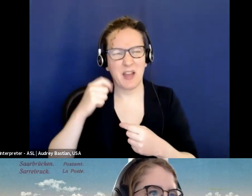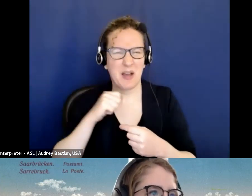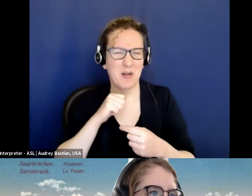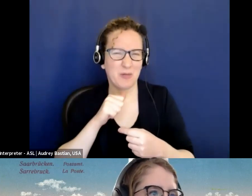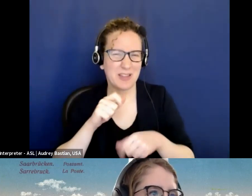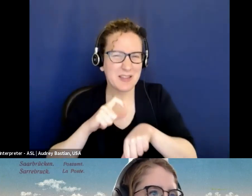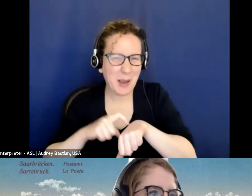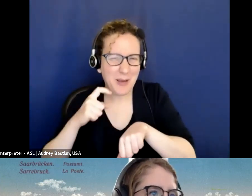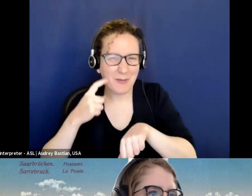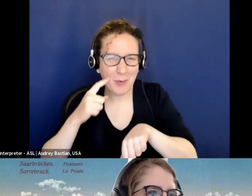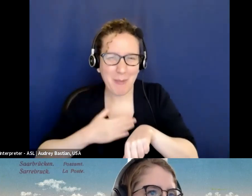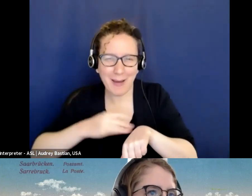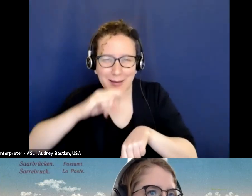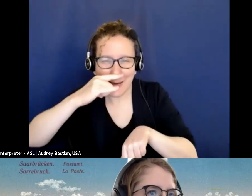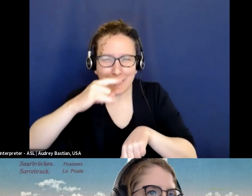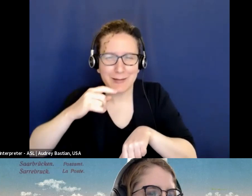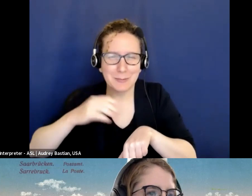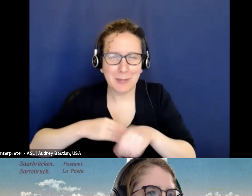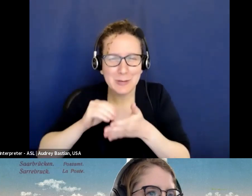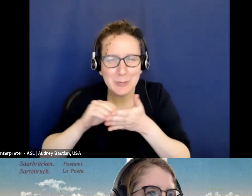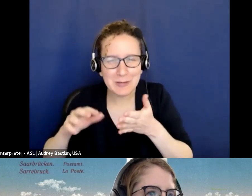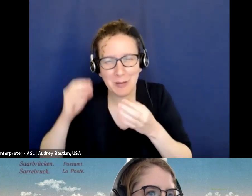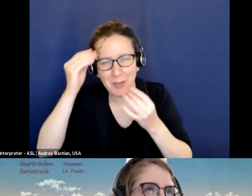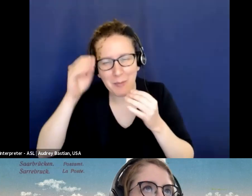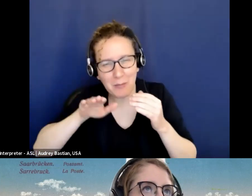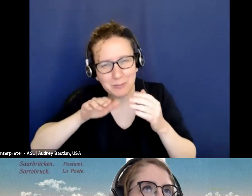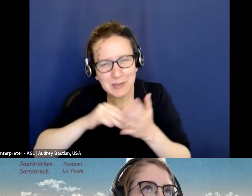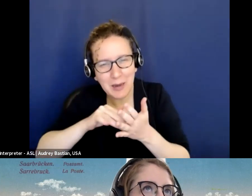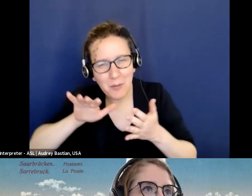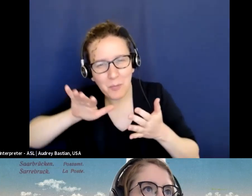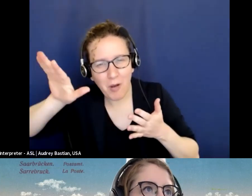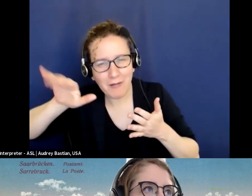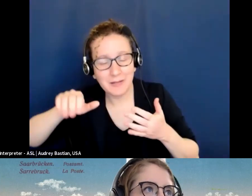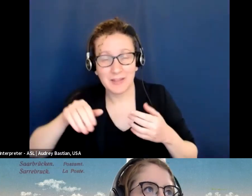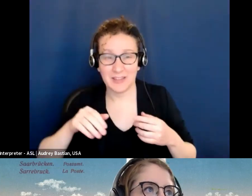for my kids or my students to start thinking about study abroad because they're only in junior high.